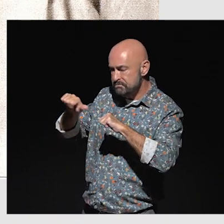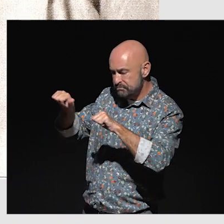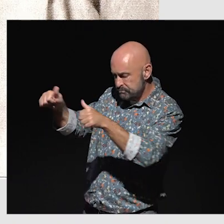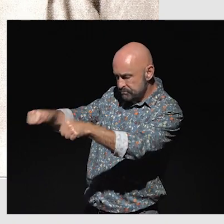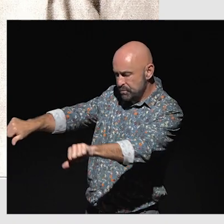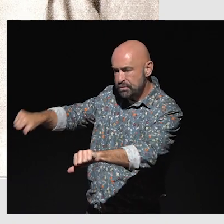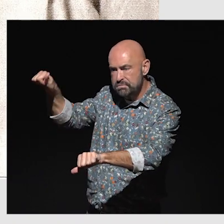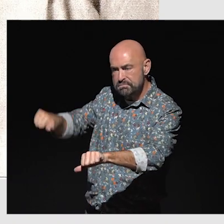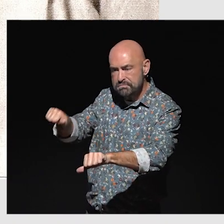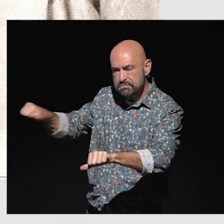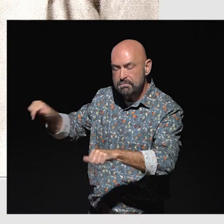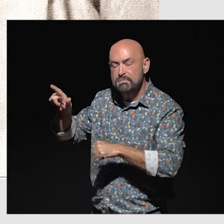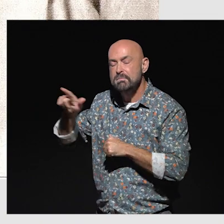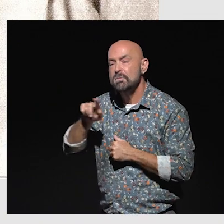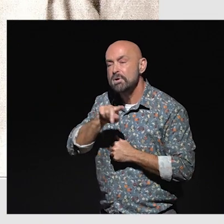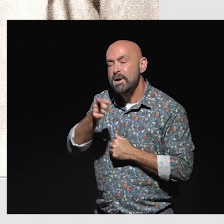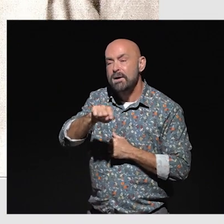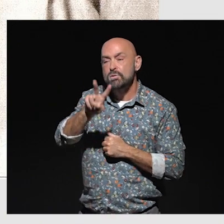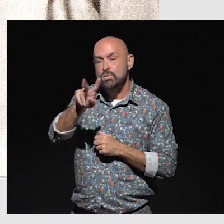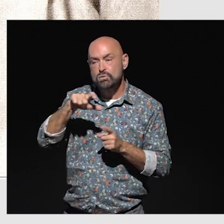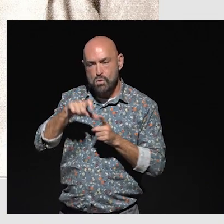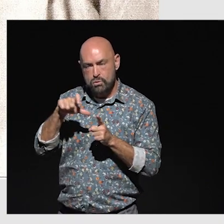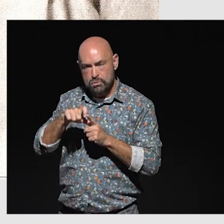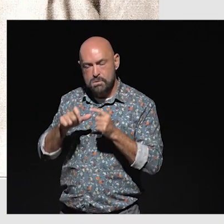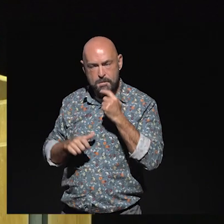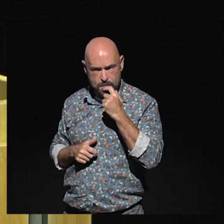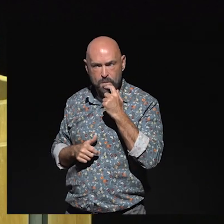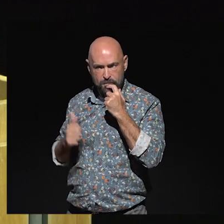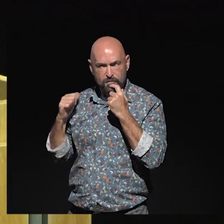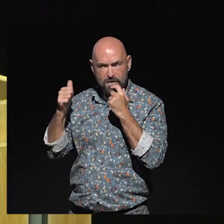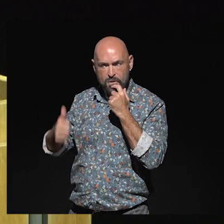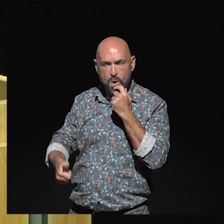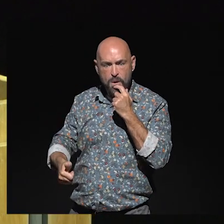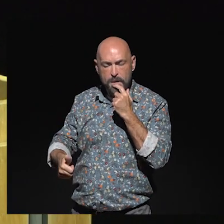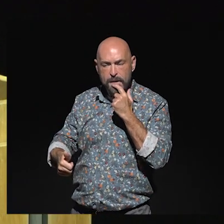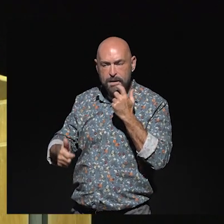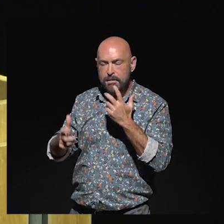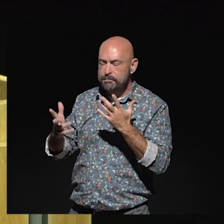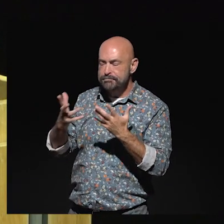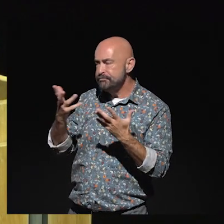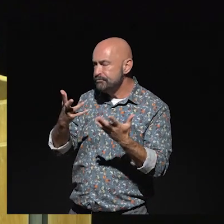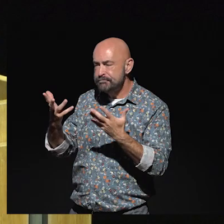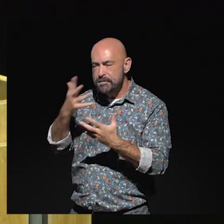And she and her two daughters had a long, very rich, spiritual correspondence